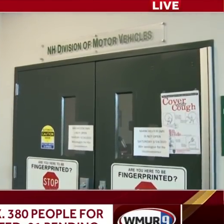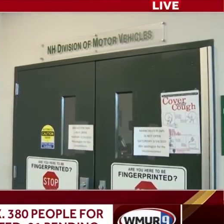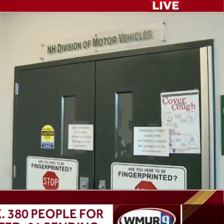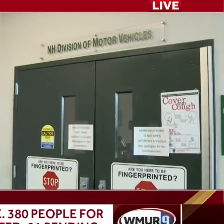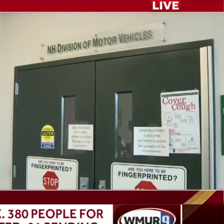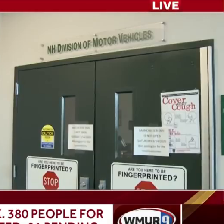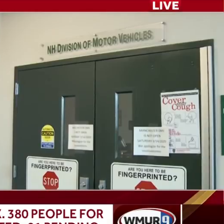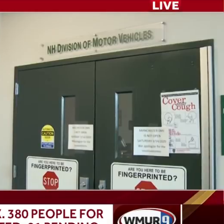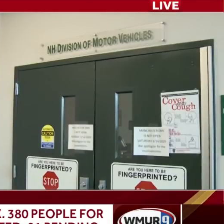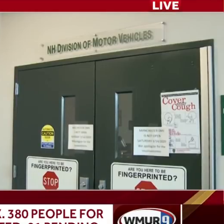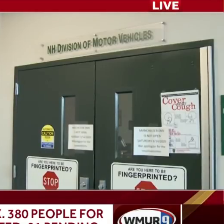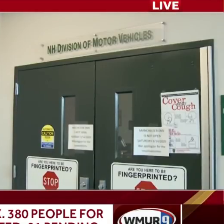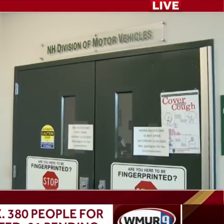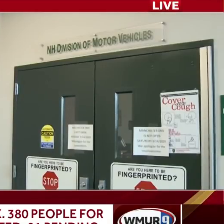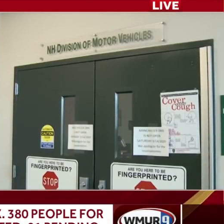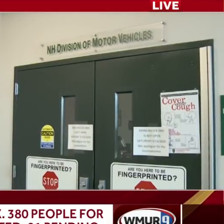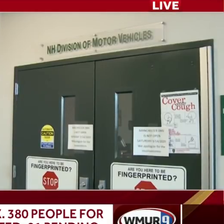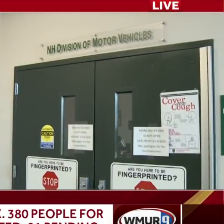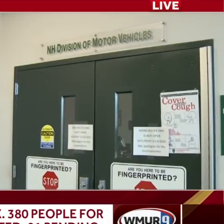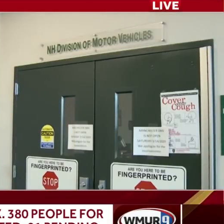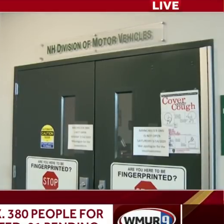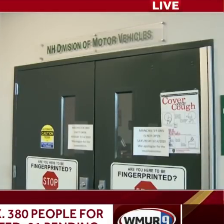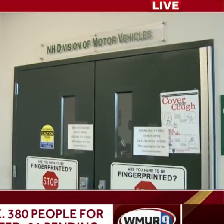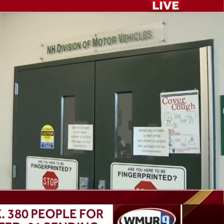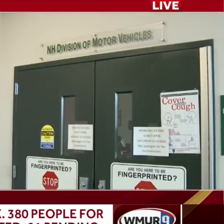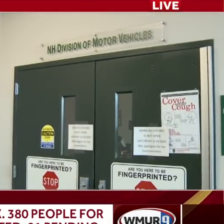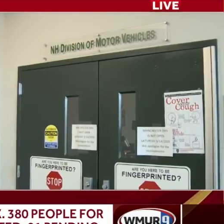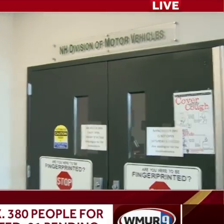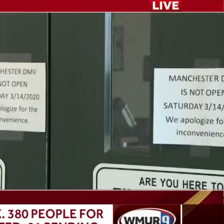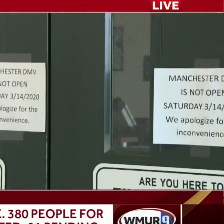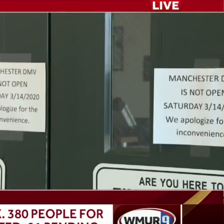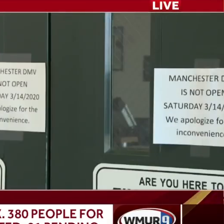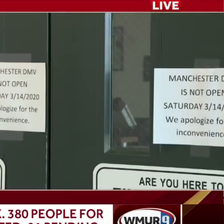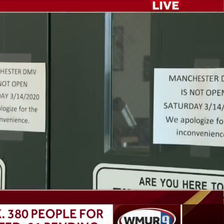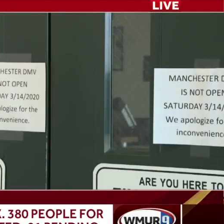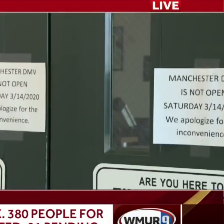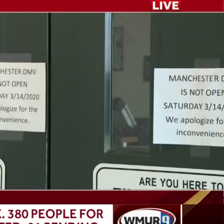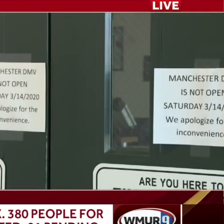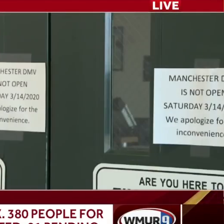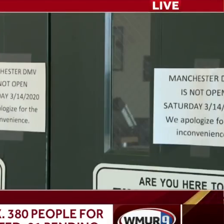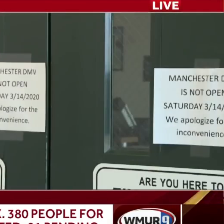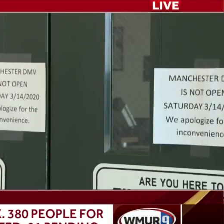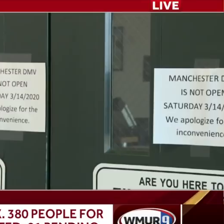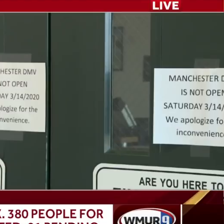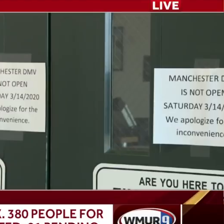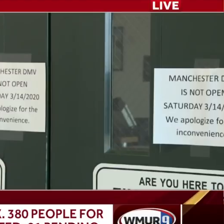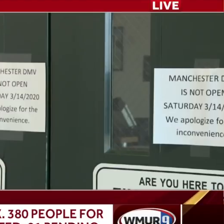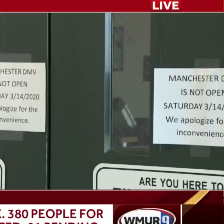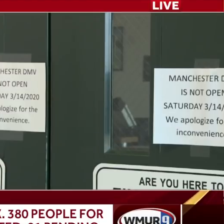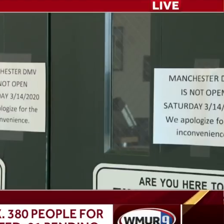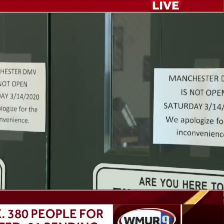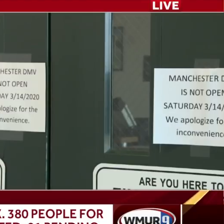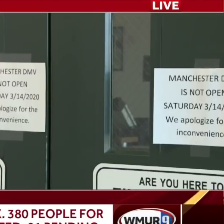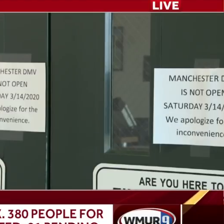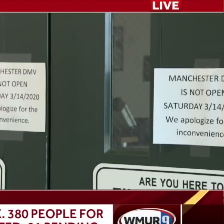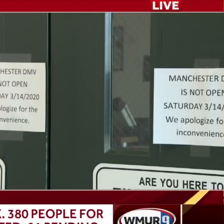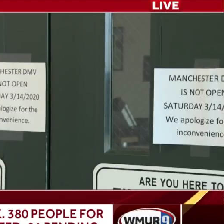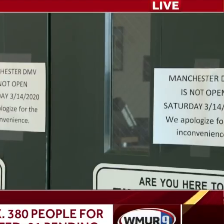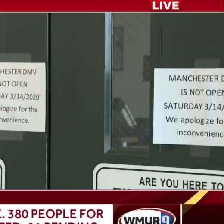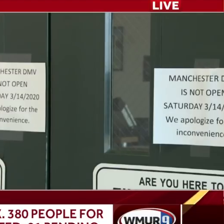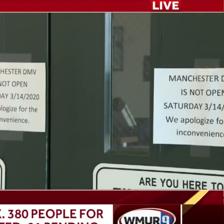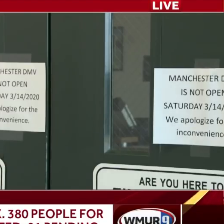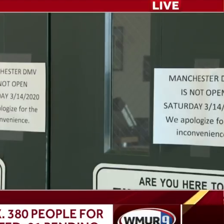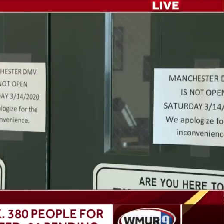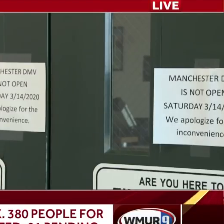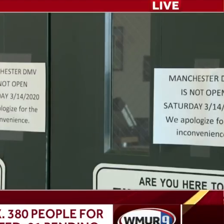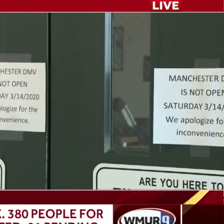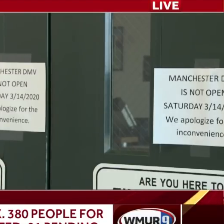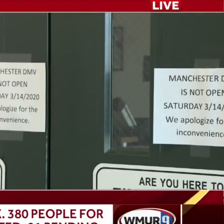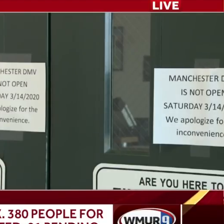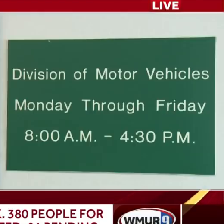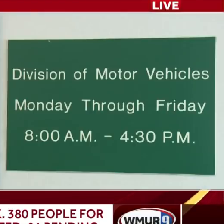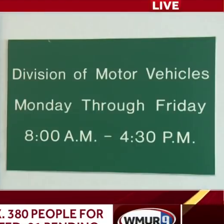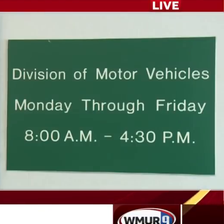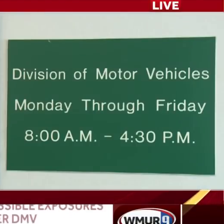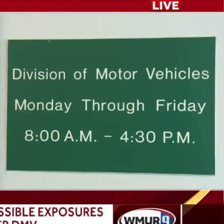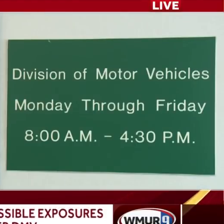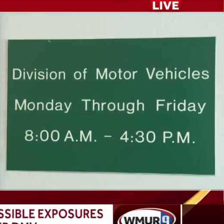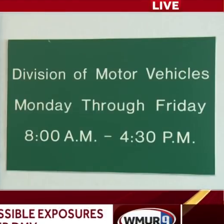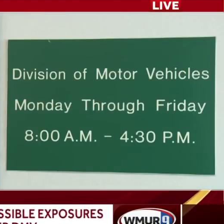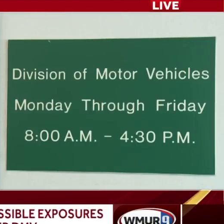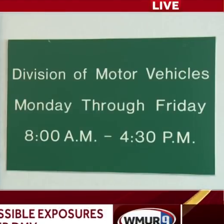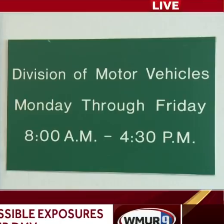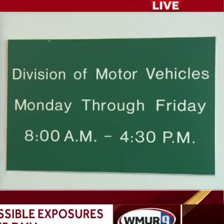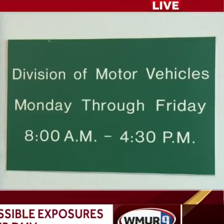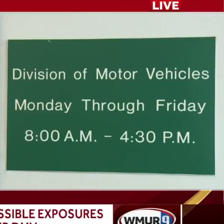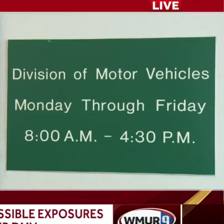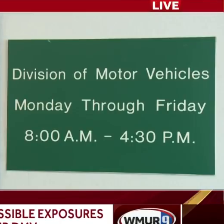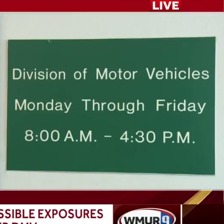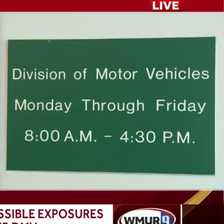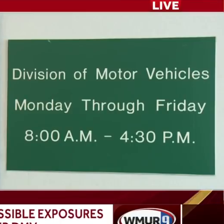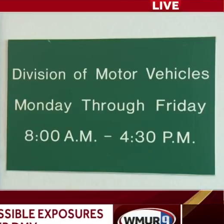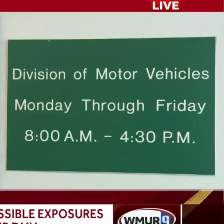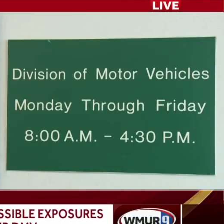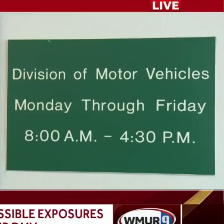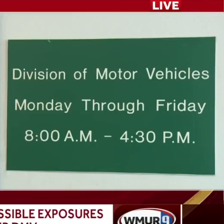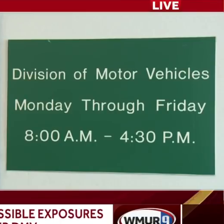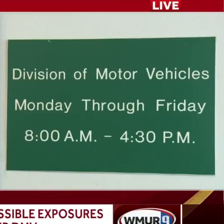I WANT TO SAY THAT AS WE HAVE MORE CASES OF COVID-19 IDENTIFIED IN NEW HAMPSHIRE, YOU ARE LIKELY TO HEAR AND SEE MORE OF THESE COMMUNITY EXPOSURES.